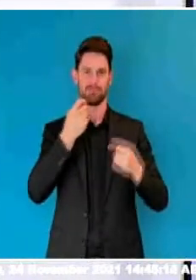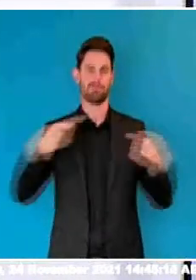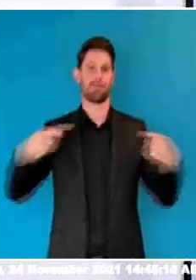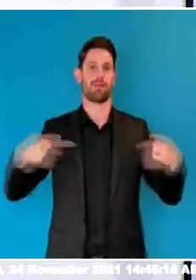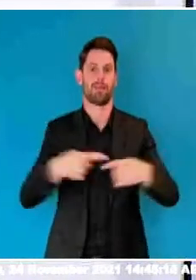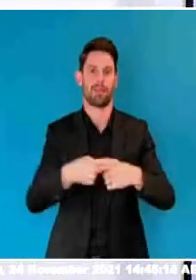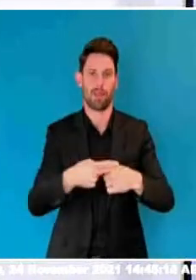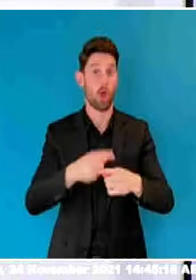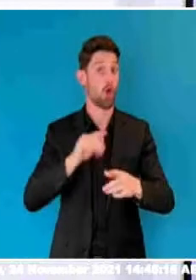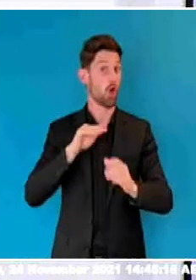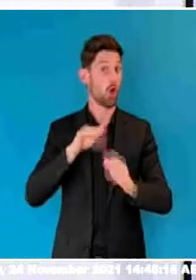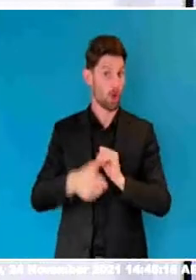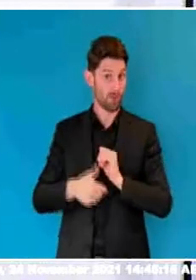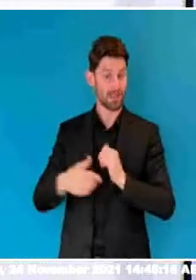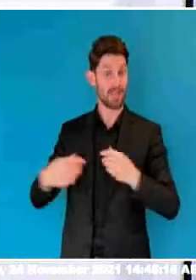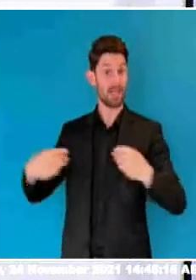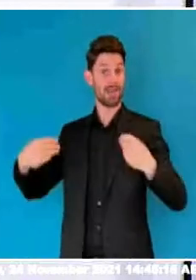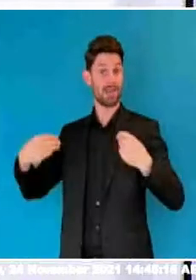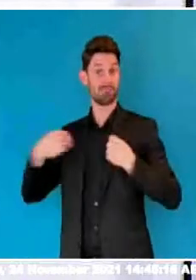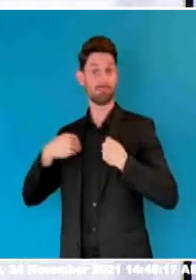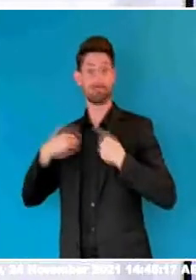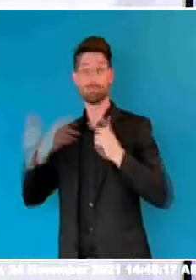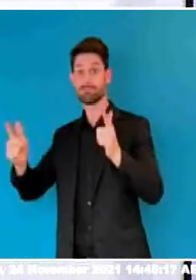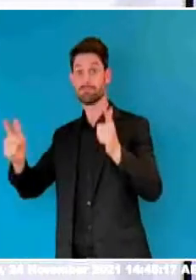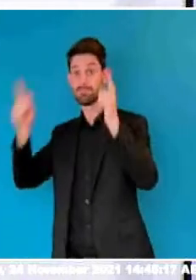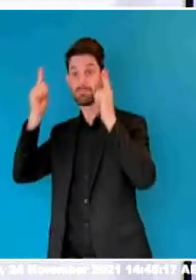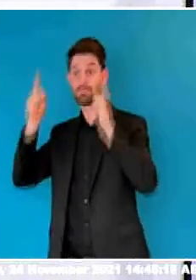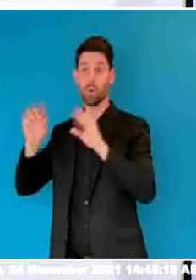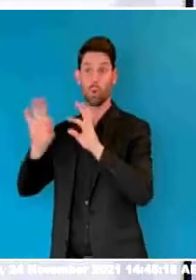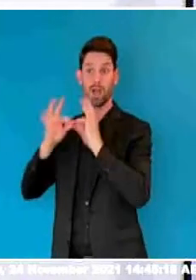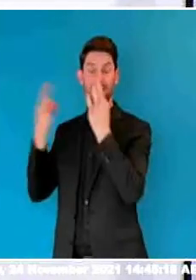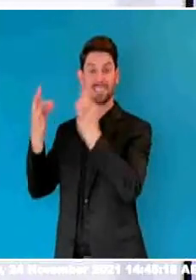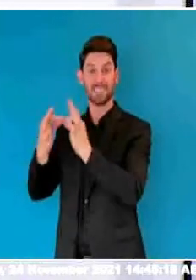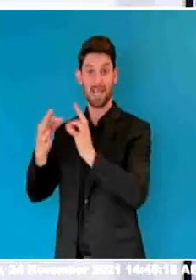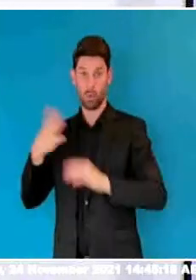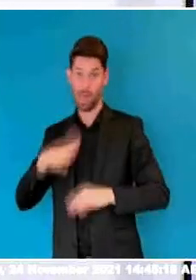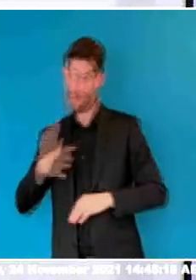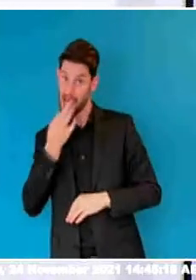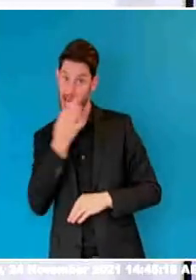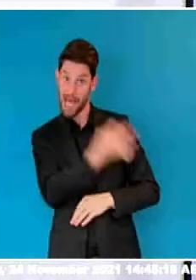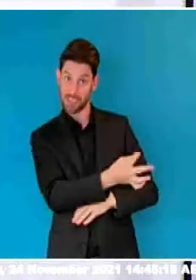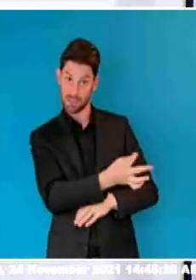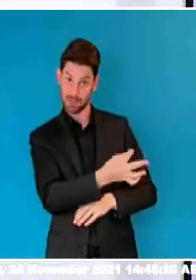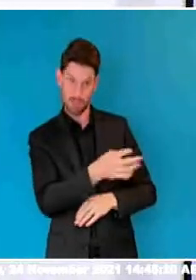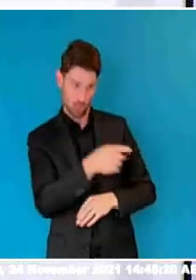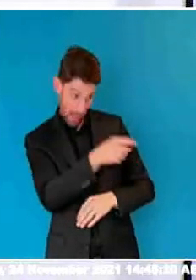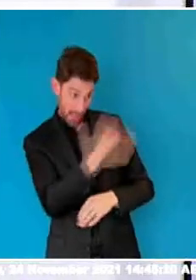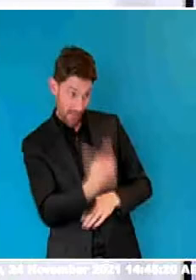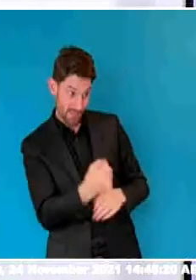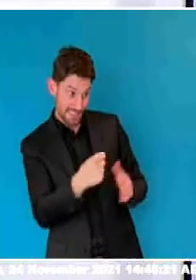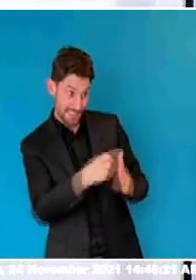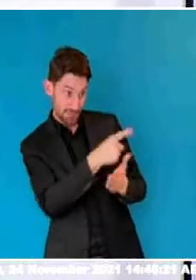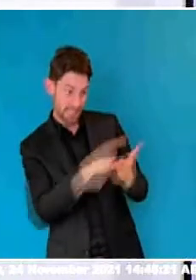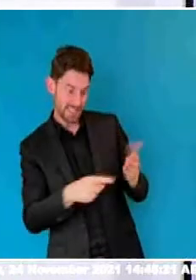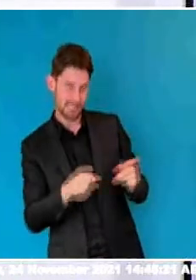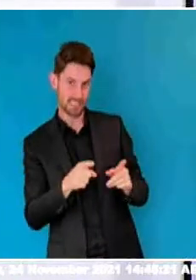employers asking for personal information around a person's disability, and the extent